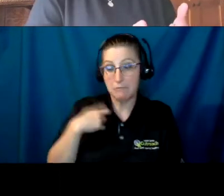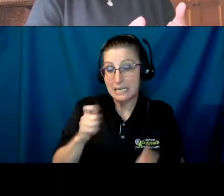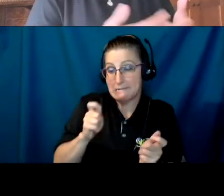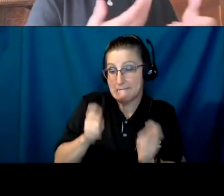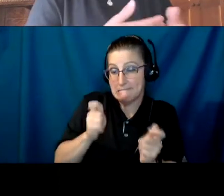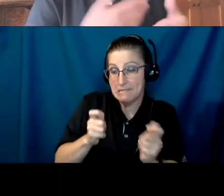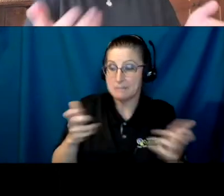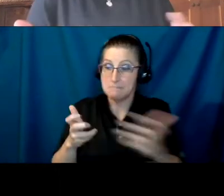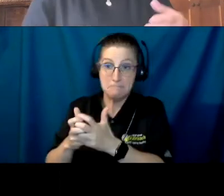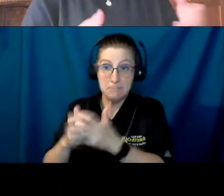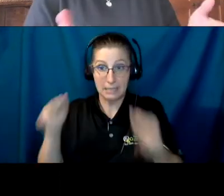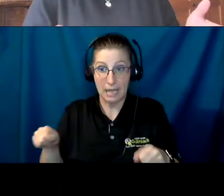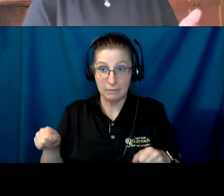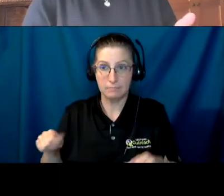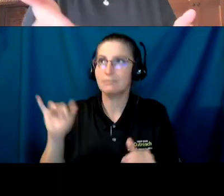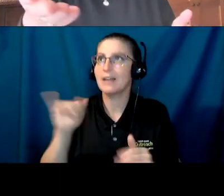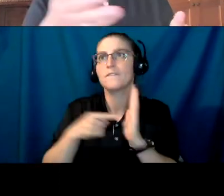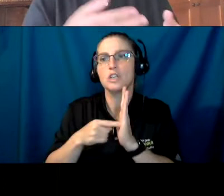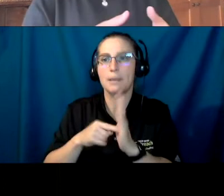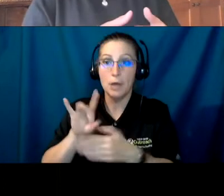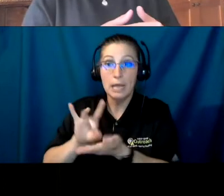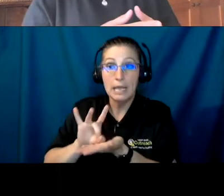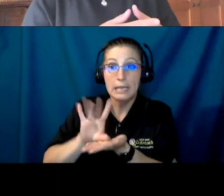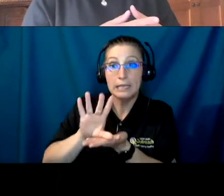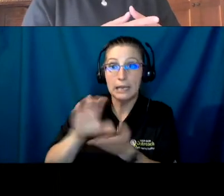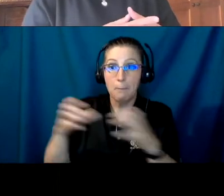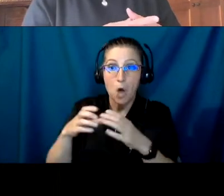so say it was like some kind of like kickball game, or someone mentioned tetherball earlier